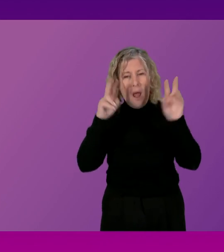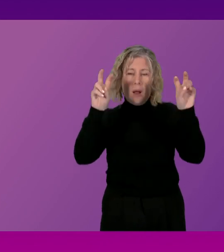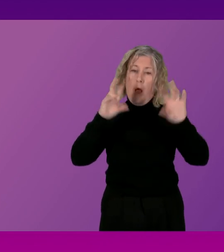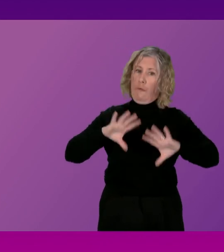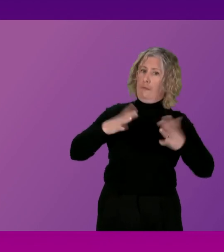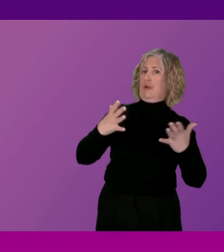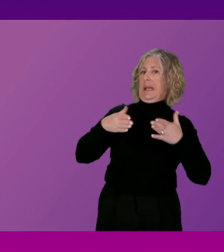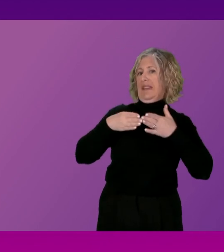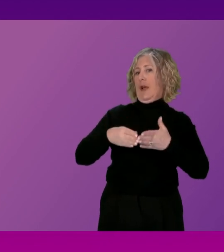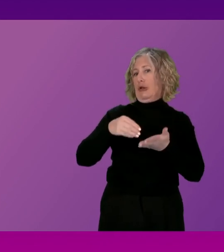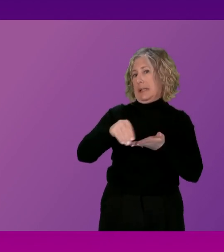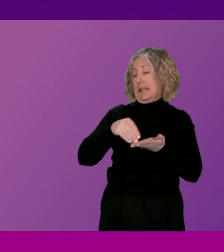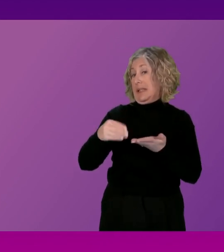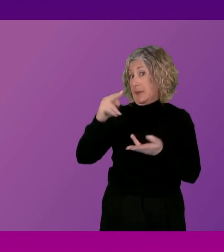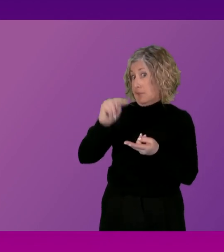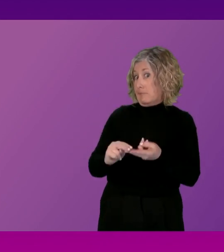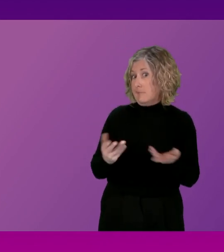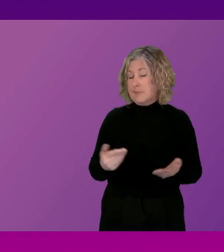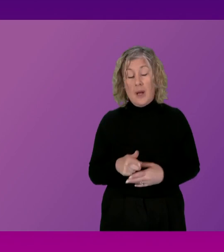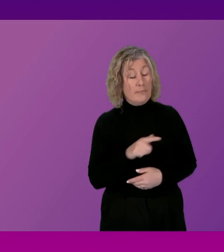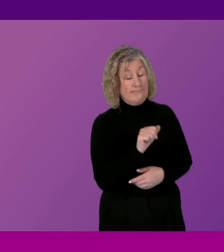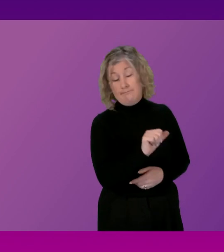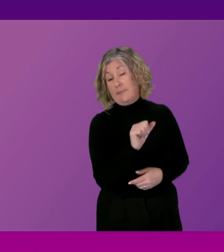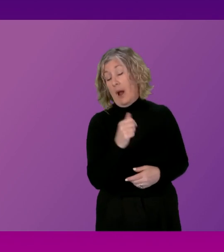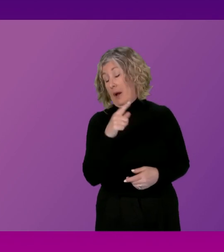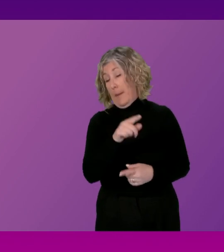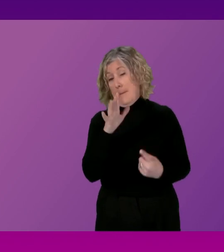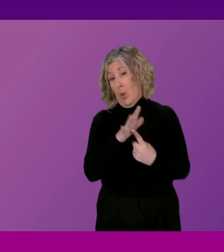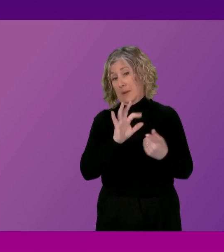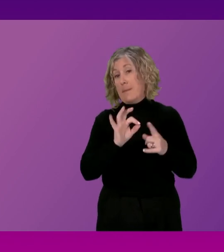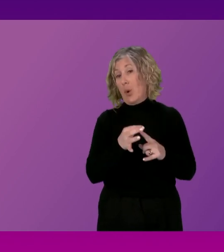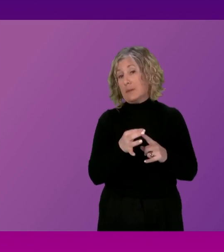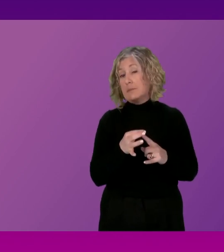I will, of course, consider the very important point that Liam McArthur raises.